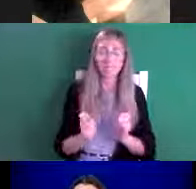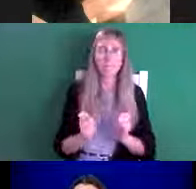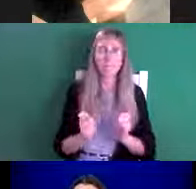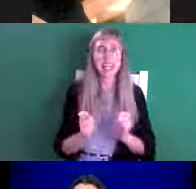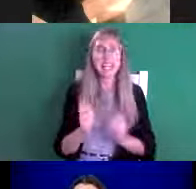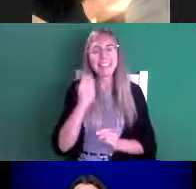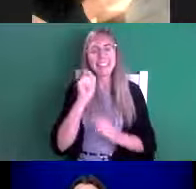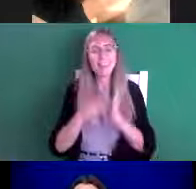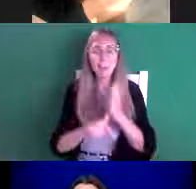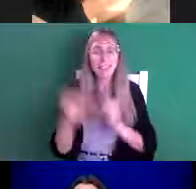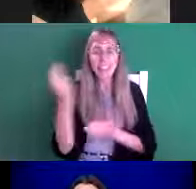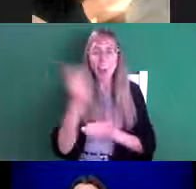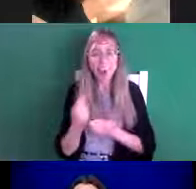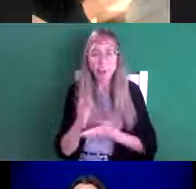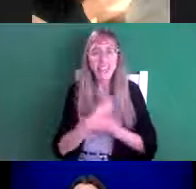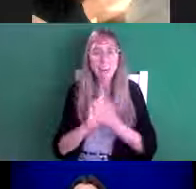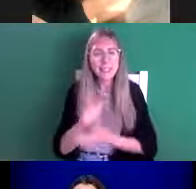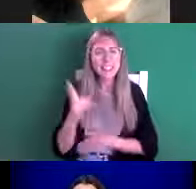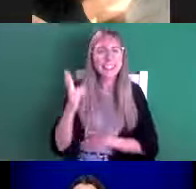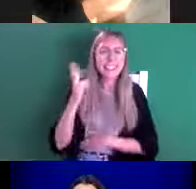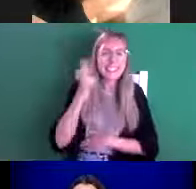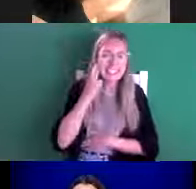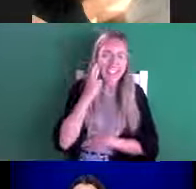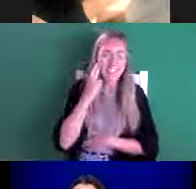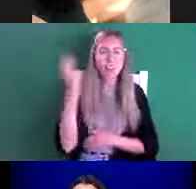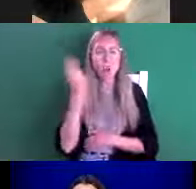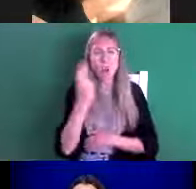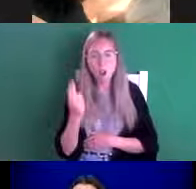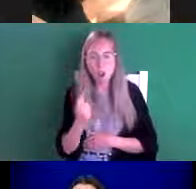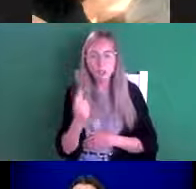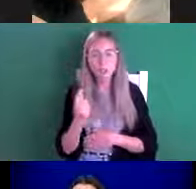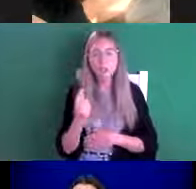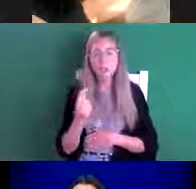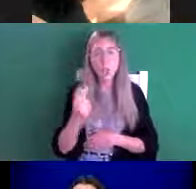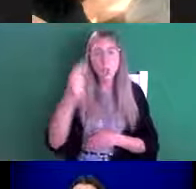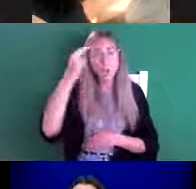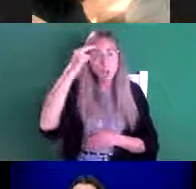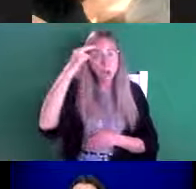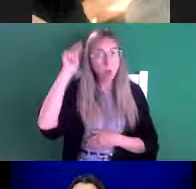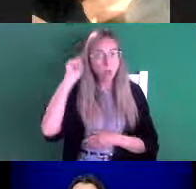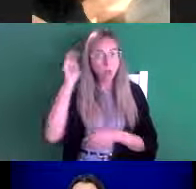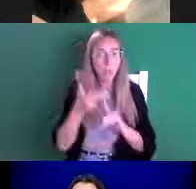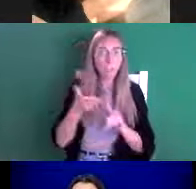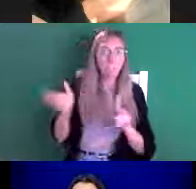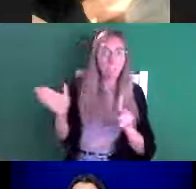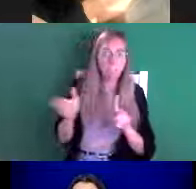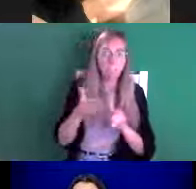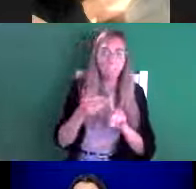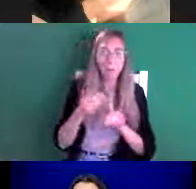include default and newer divergent art a status within the art canon by that i mean if you